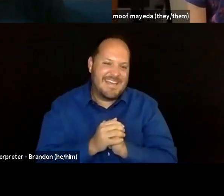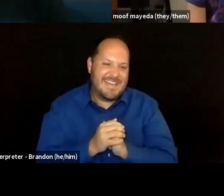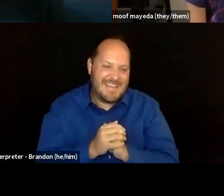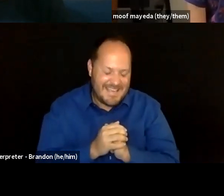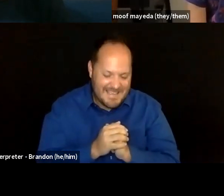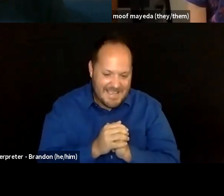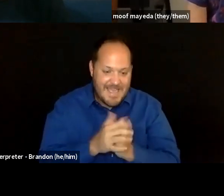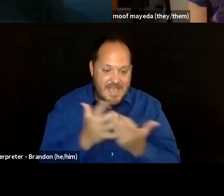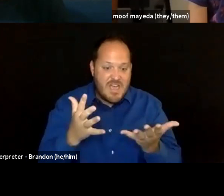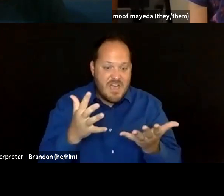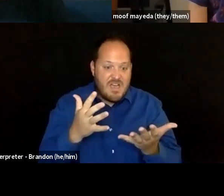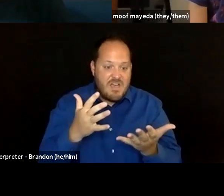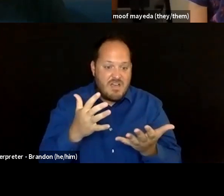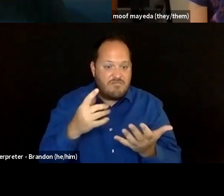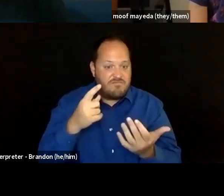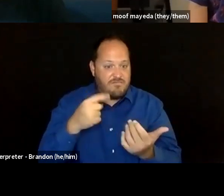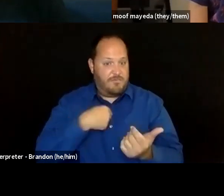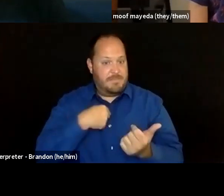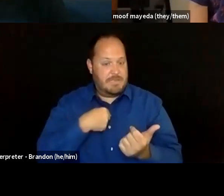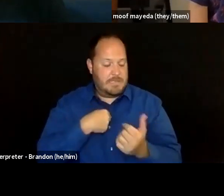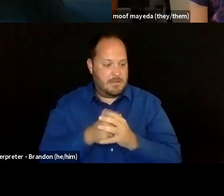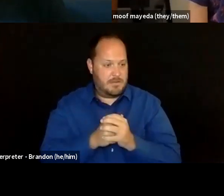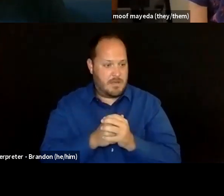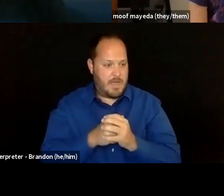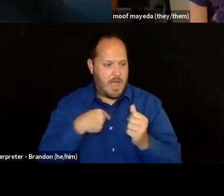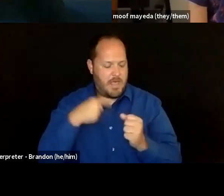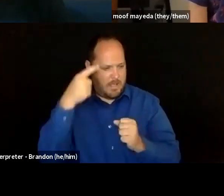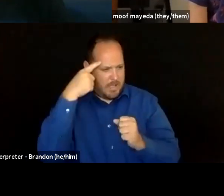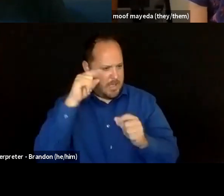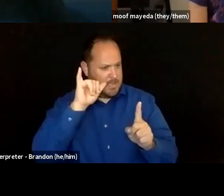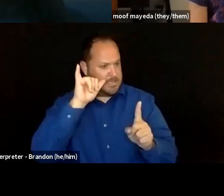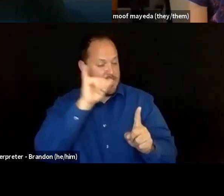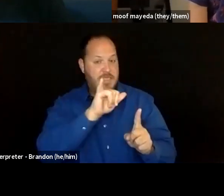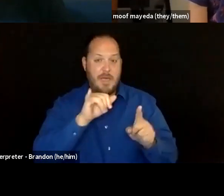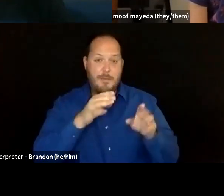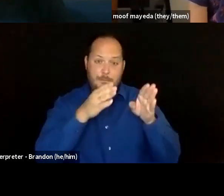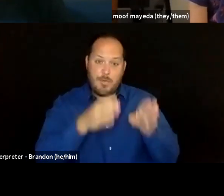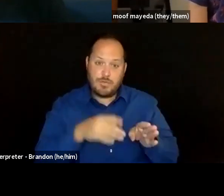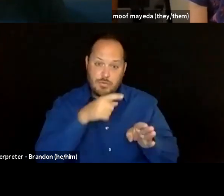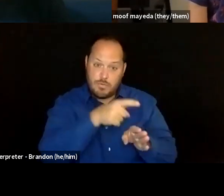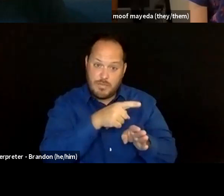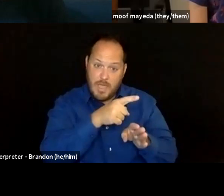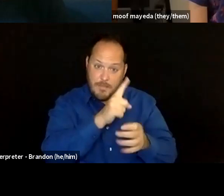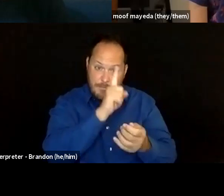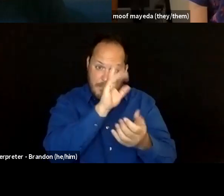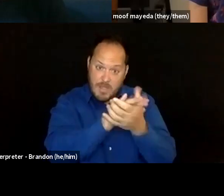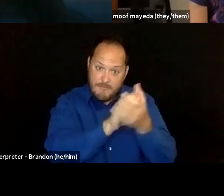from the current criminal justice system that we have. We have more people incarcerated in this country than any other